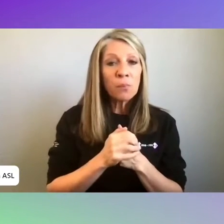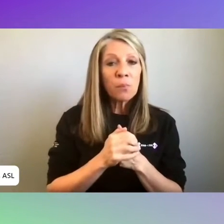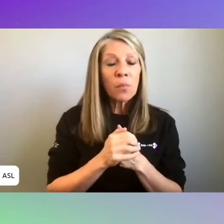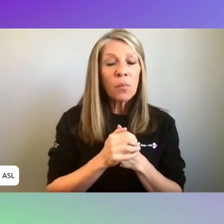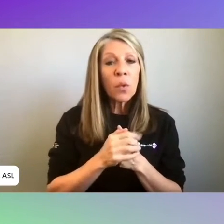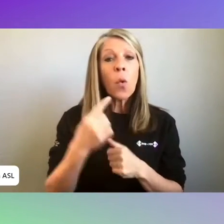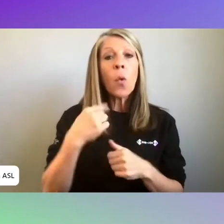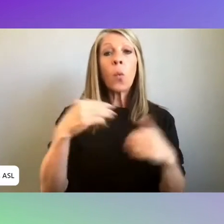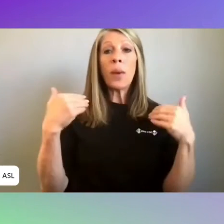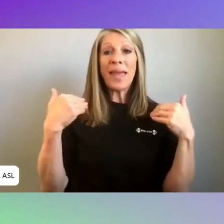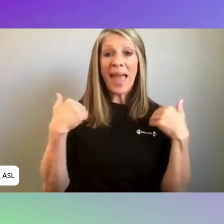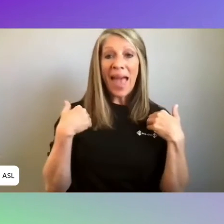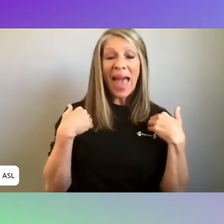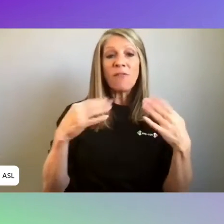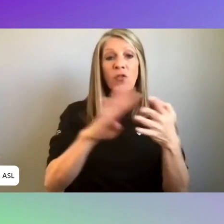general public is not usually invited to